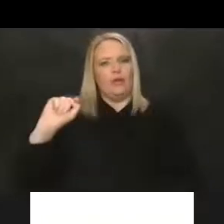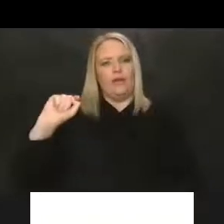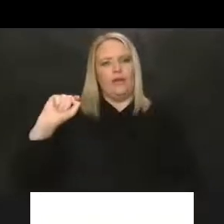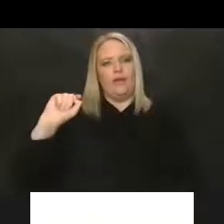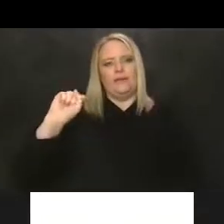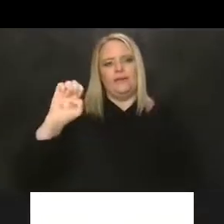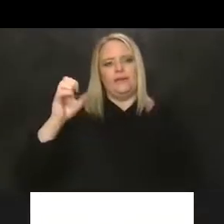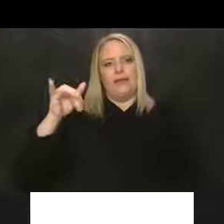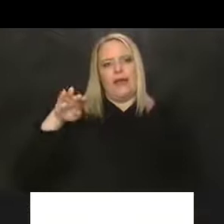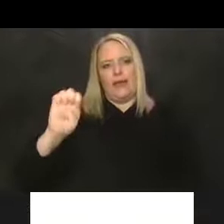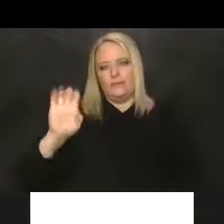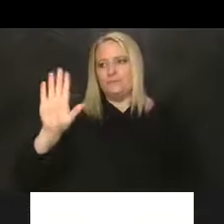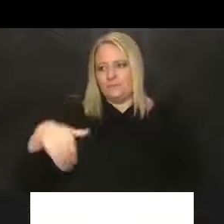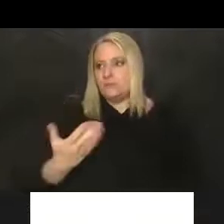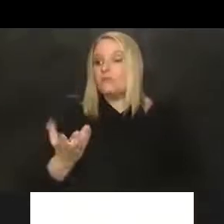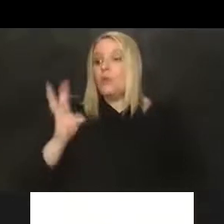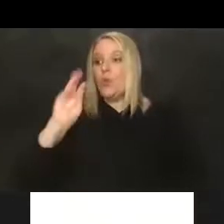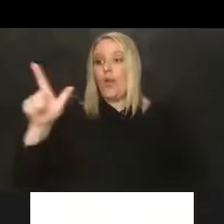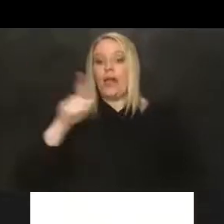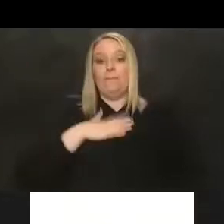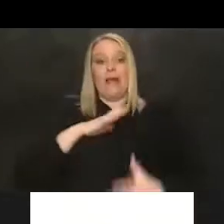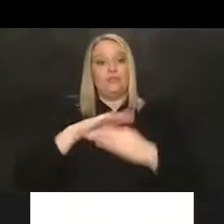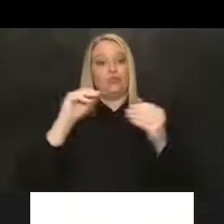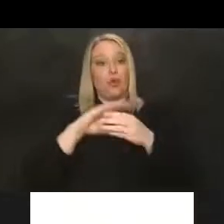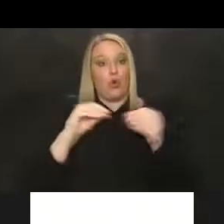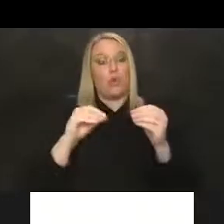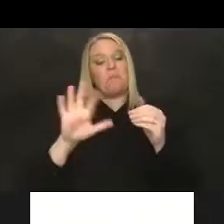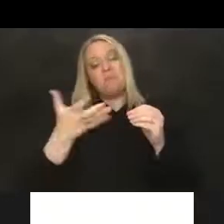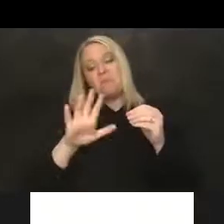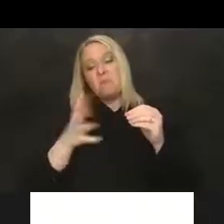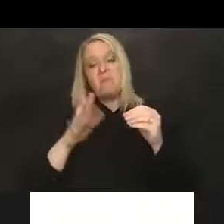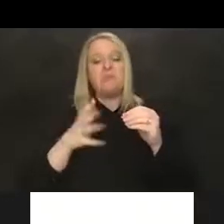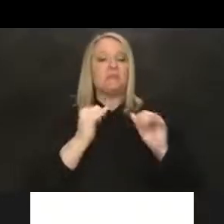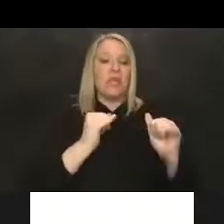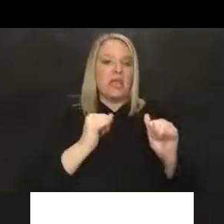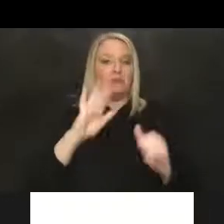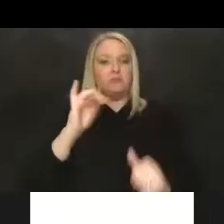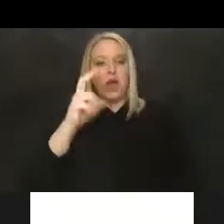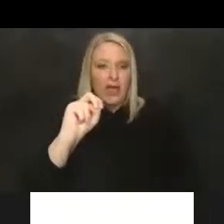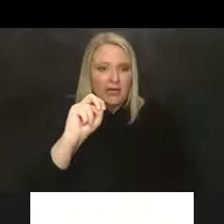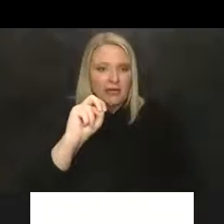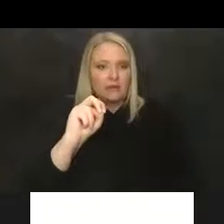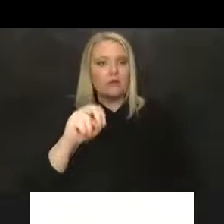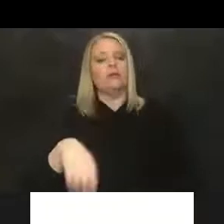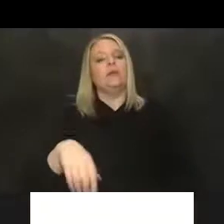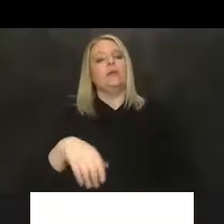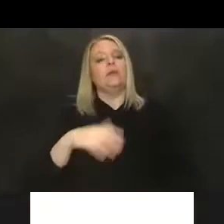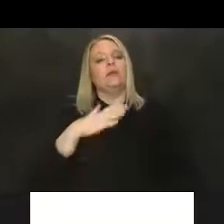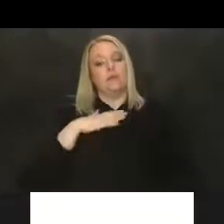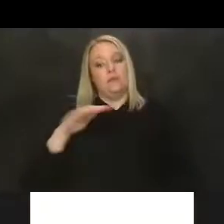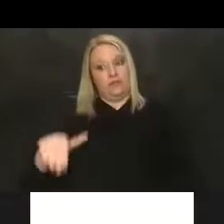Well, my story is not unlike Brian's. I come from a family of creatives.